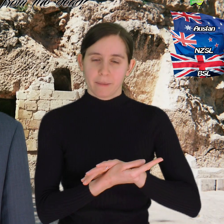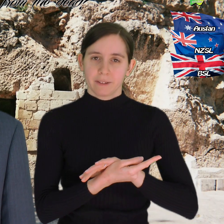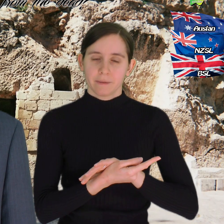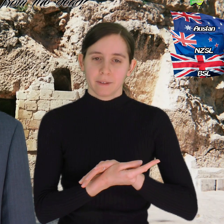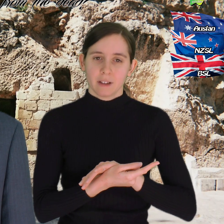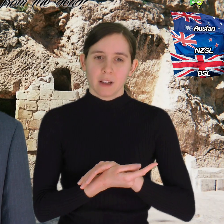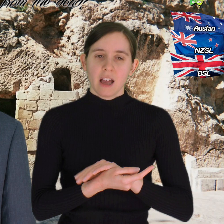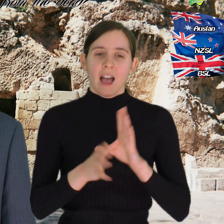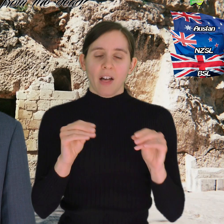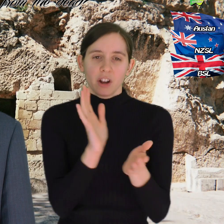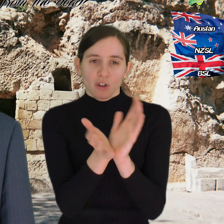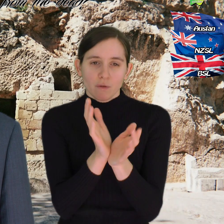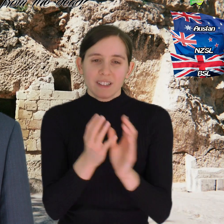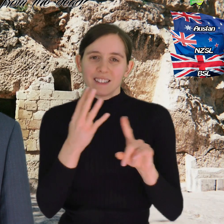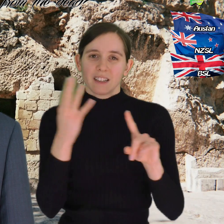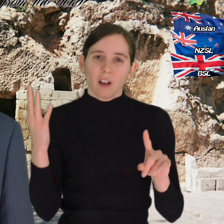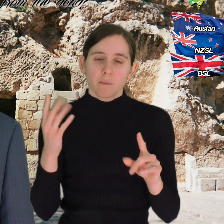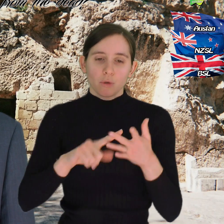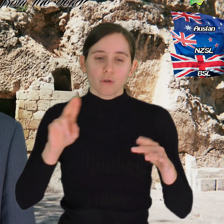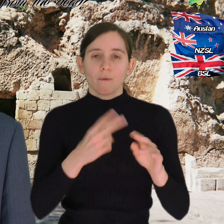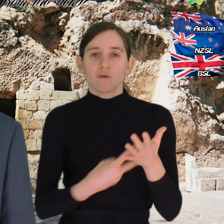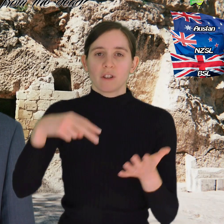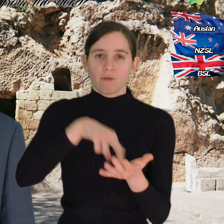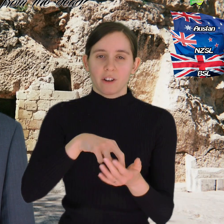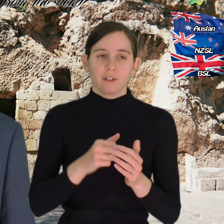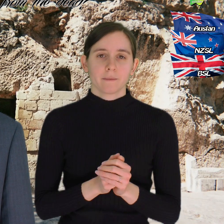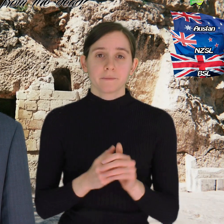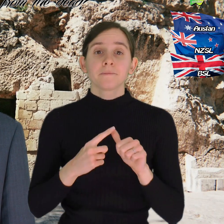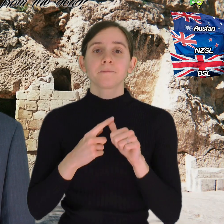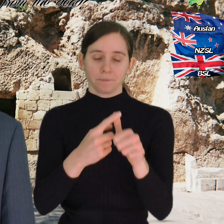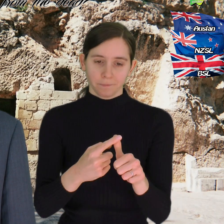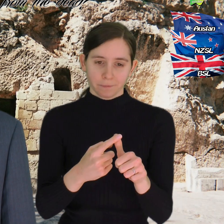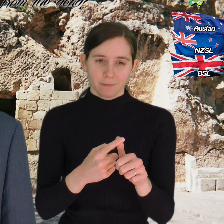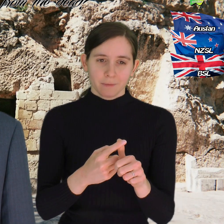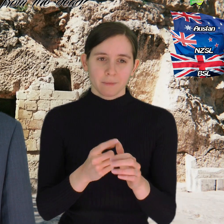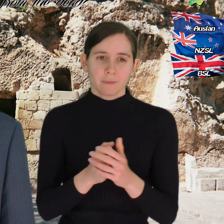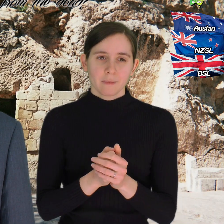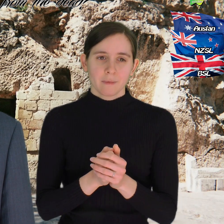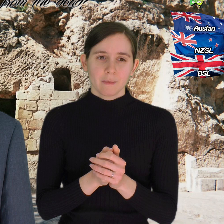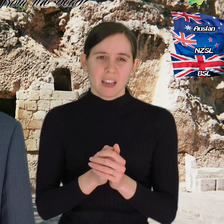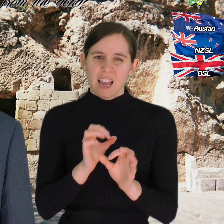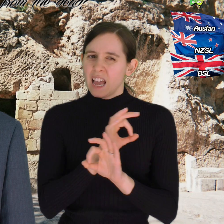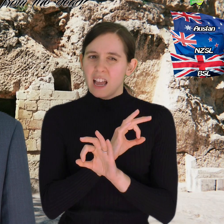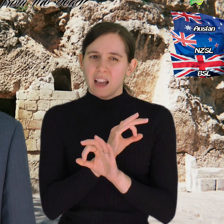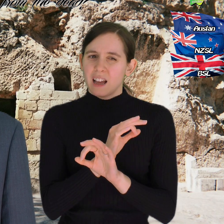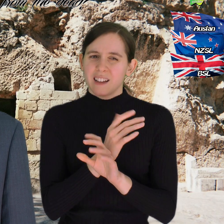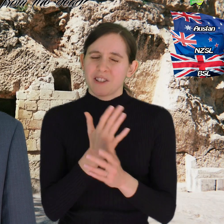thus convincing the disciples of His resurrection. It is very unlikely Jesus could survive